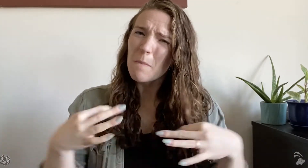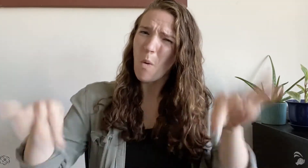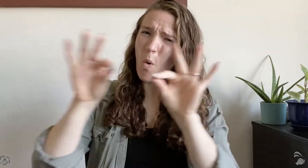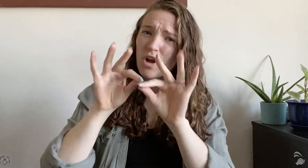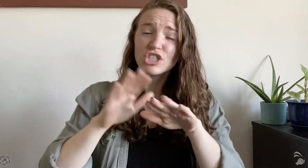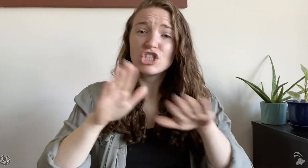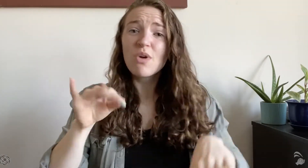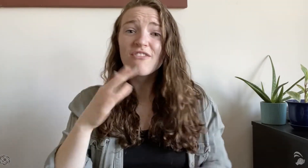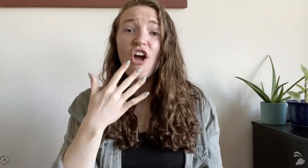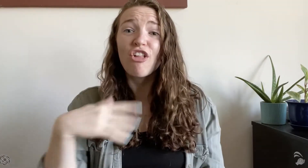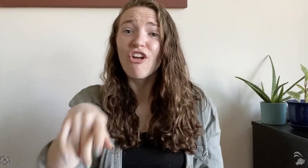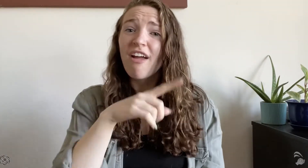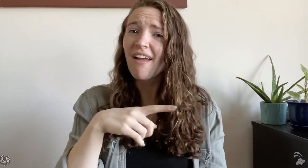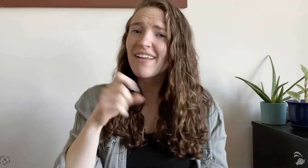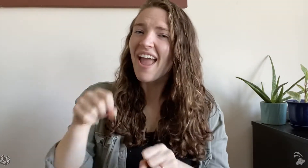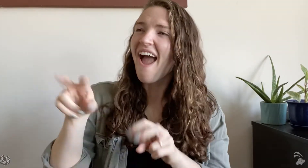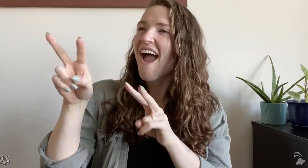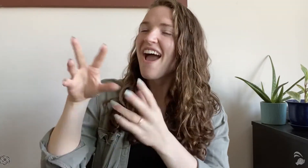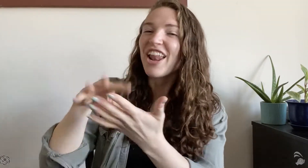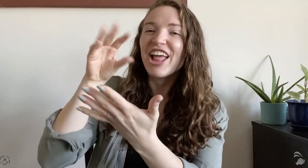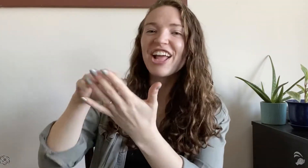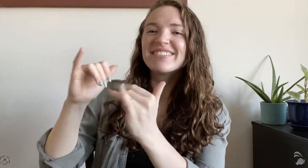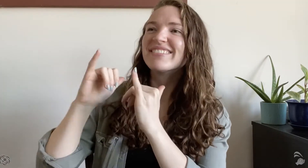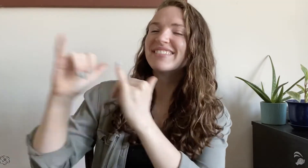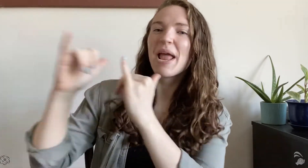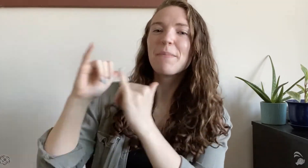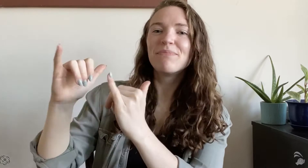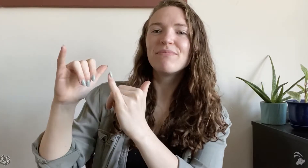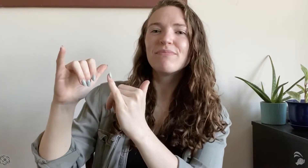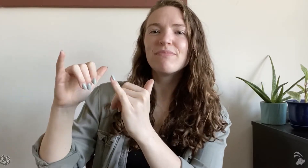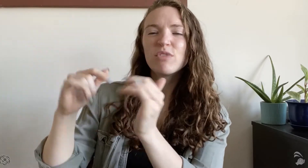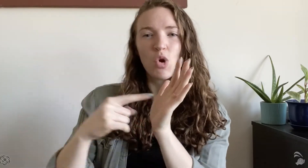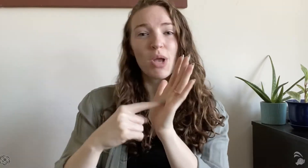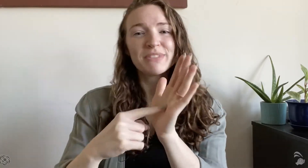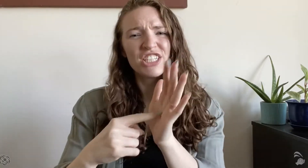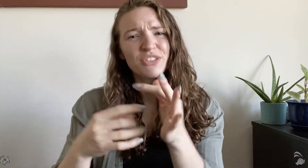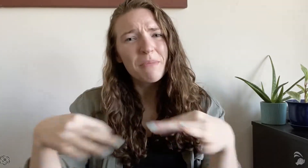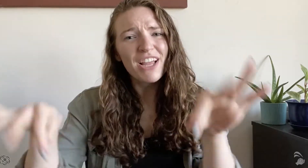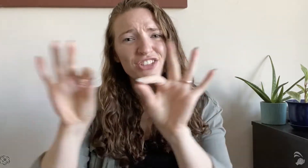Children of color need to learn from educators of color. Representation matters.